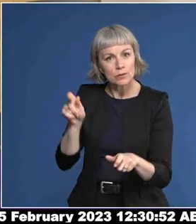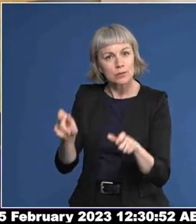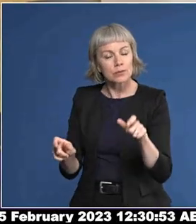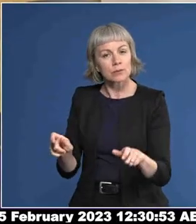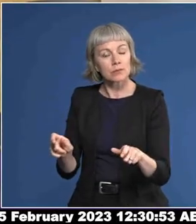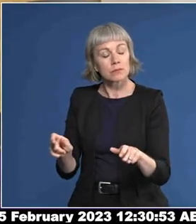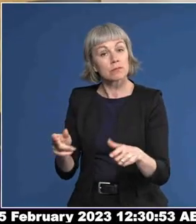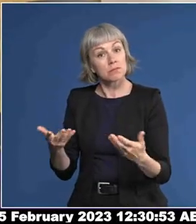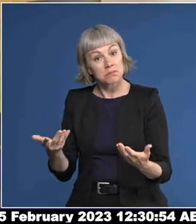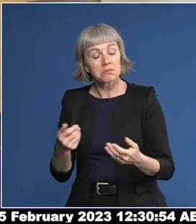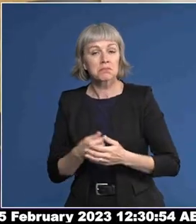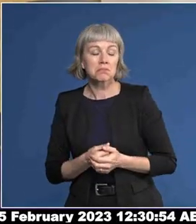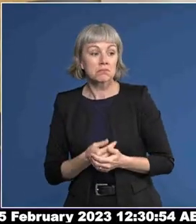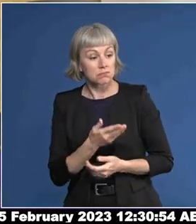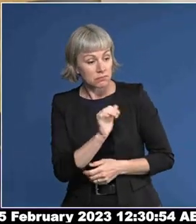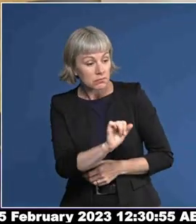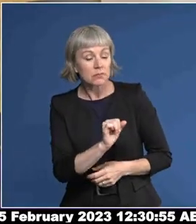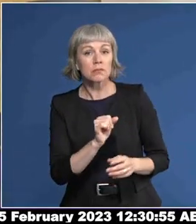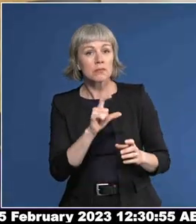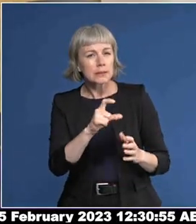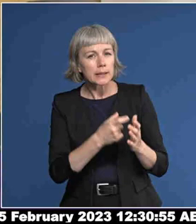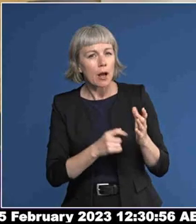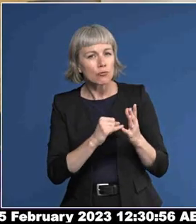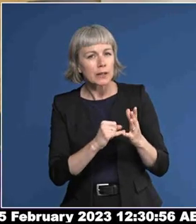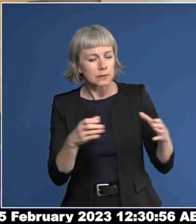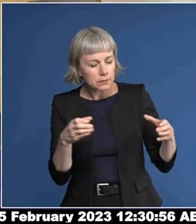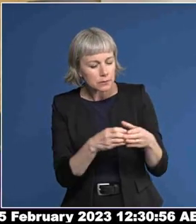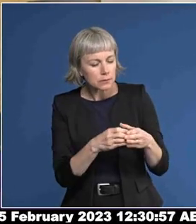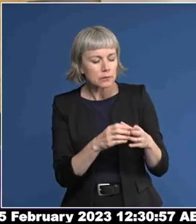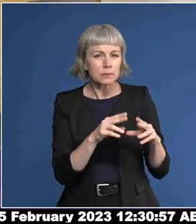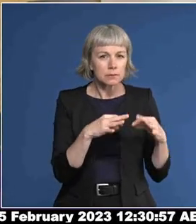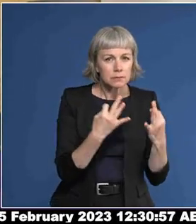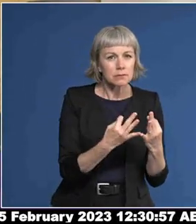very much sort of focus on what might be traditional skills of directors and there's a